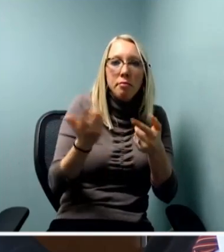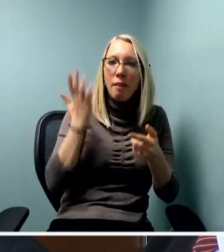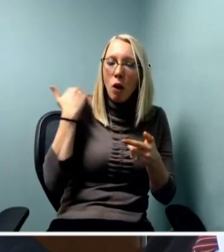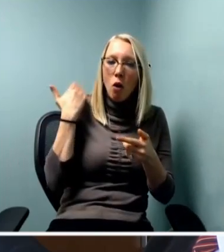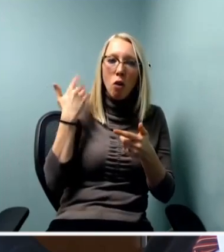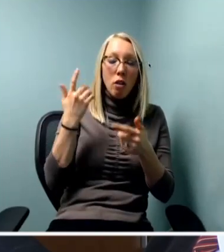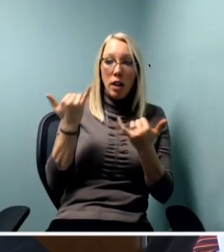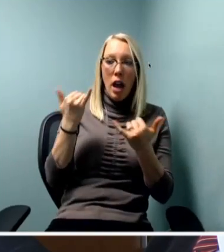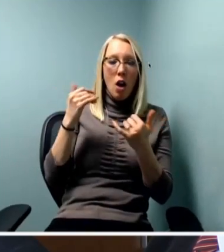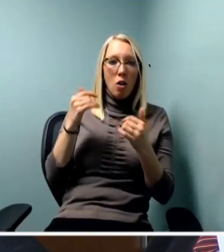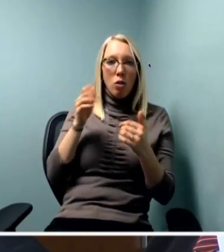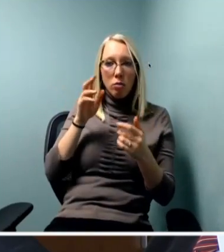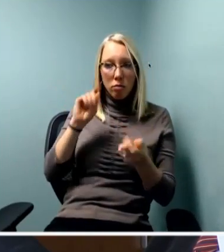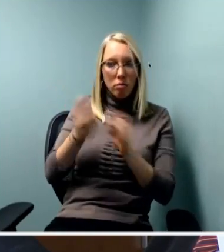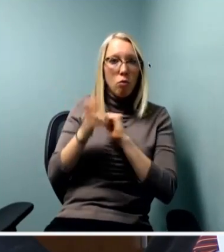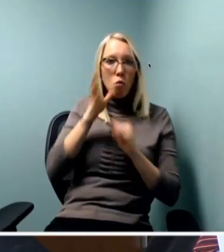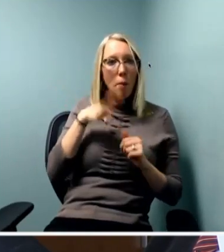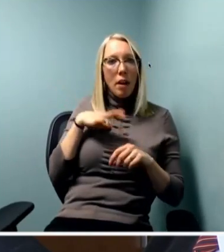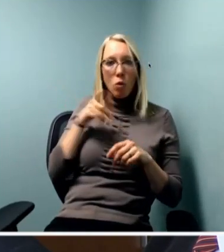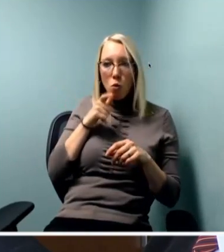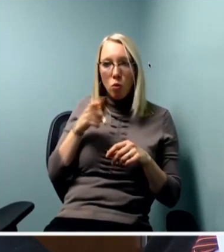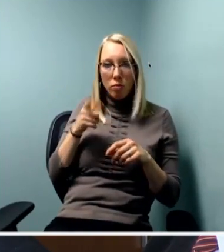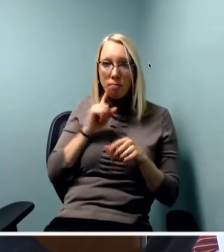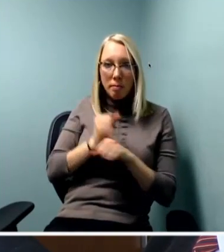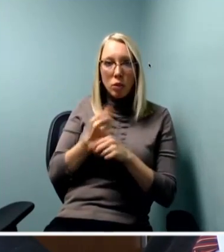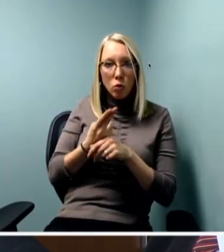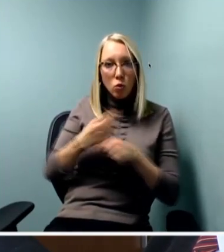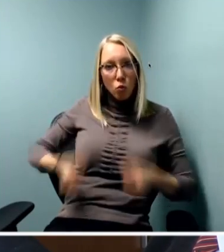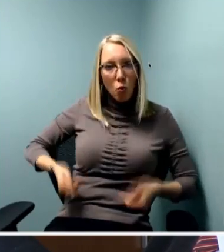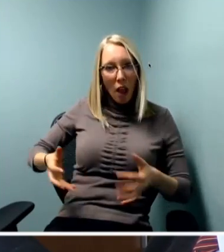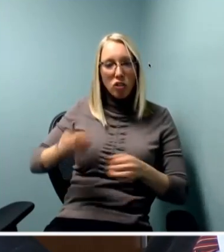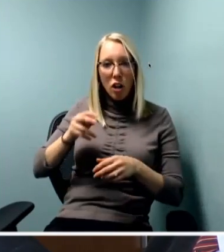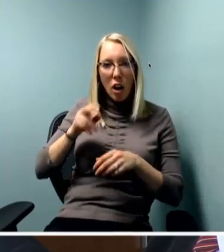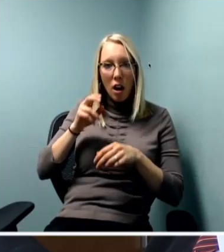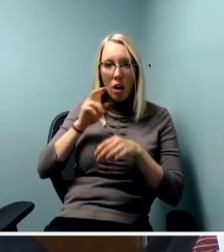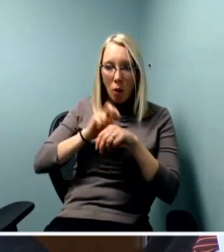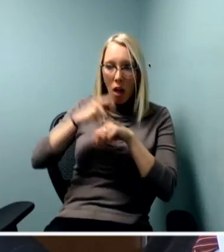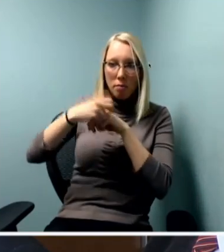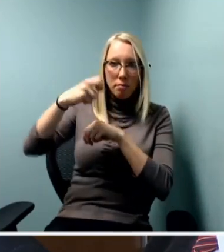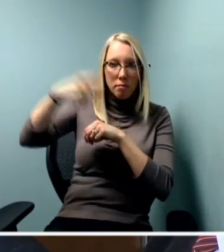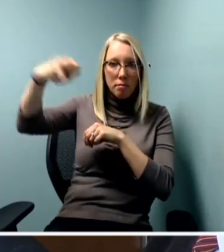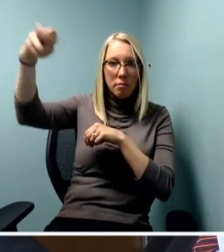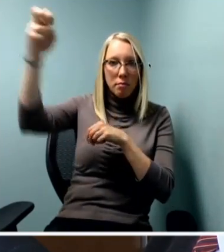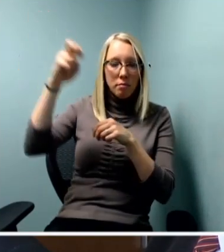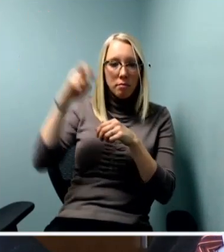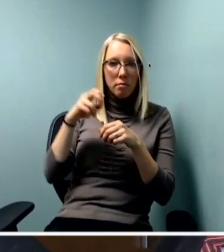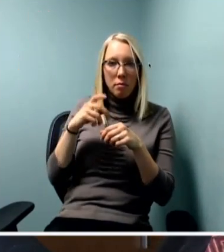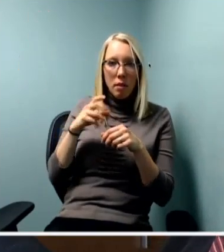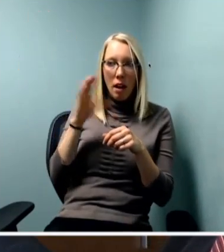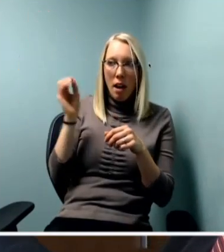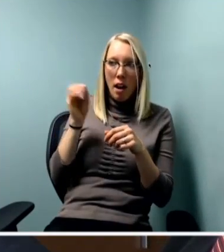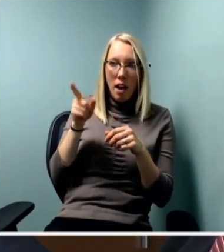in a wheelchair was actually playing this person with a disability. I just thought how odd that is,